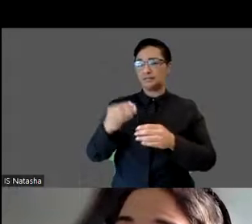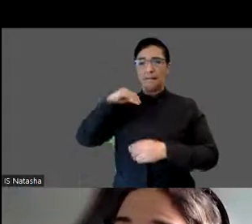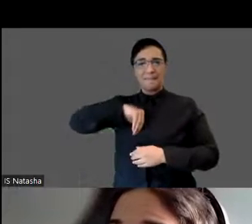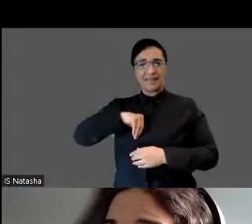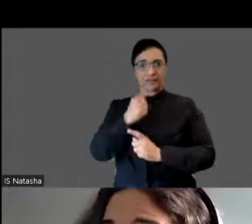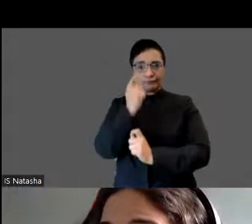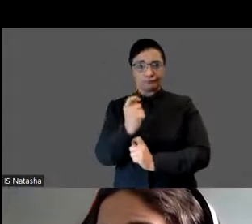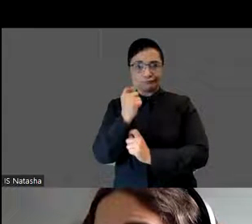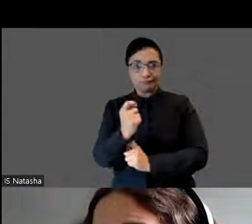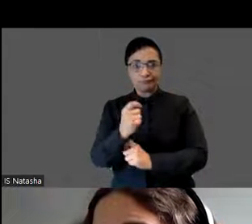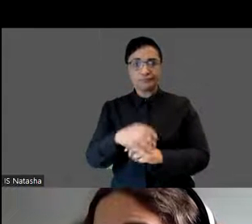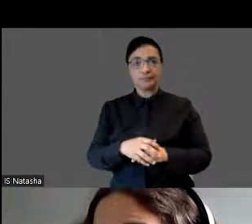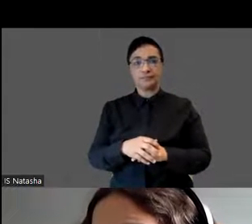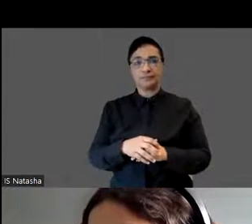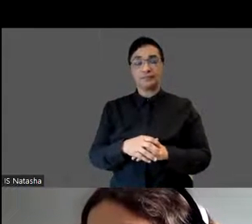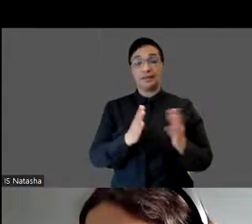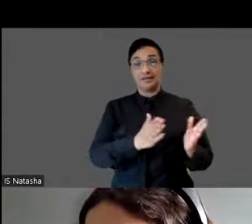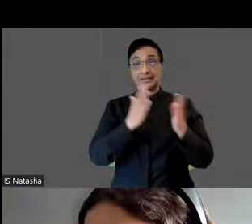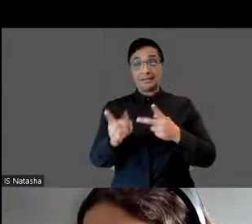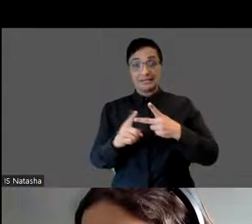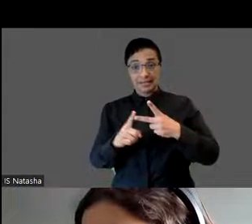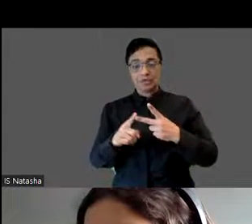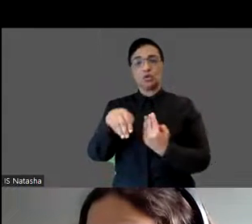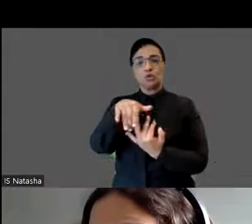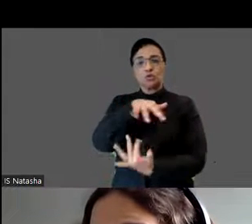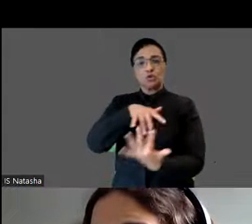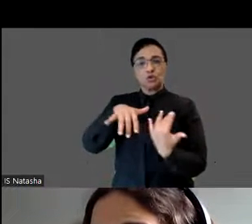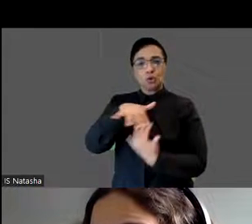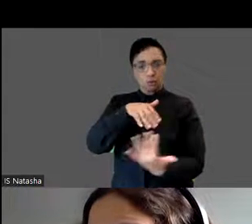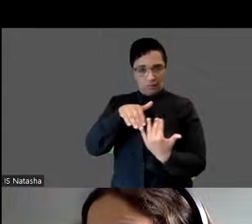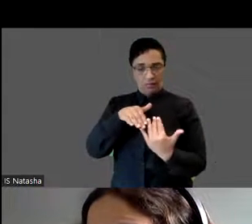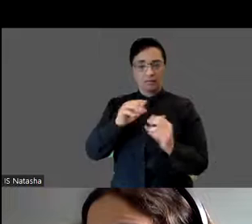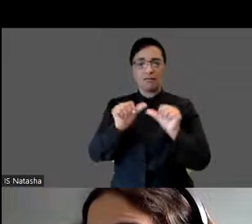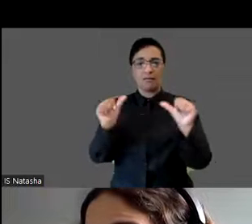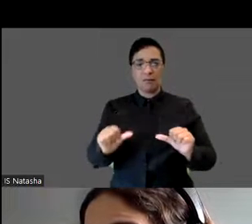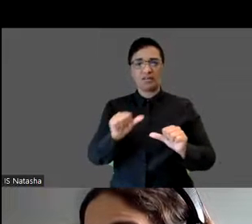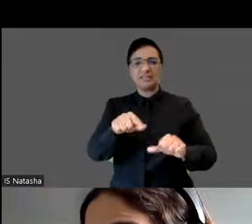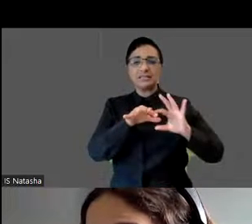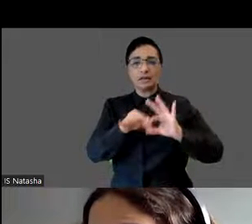And then we have the social model like the Washington Site Group is used for the data